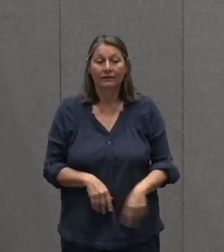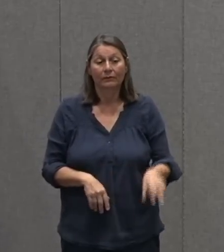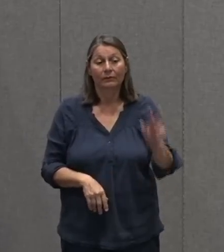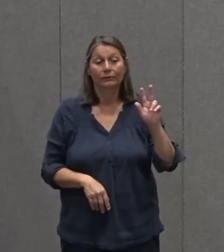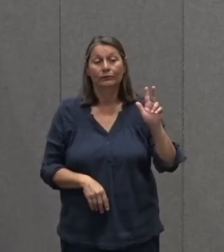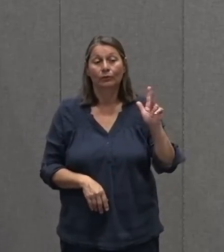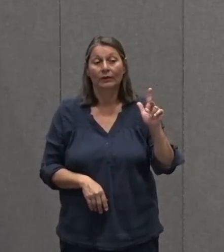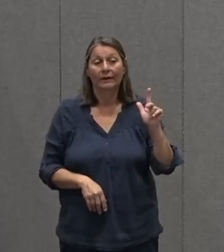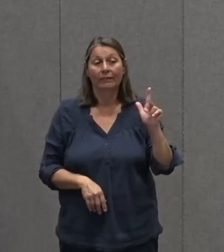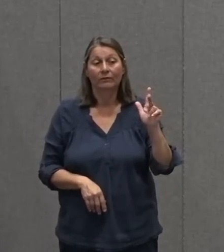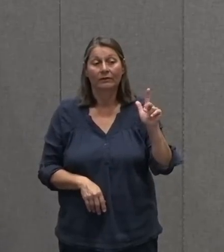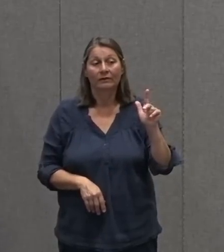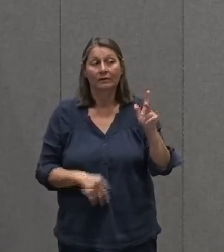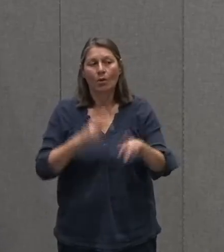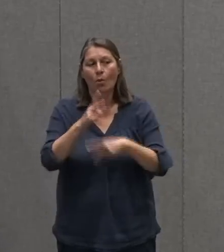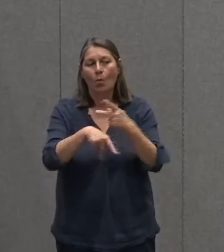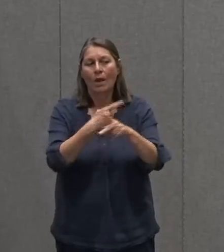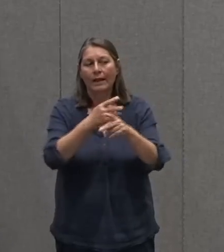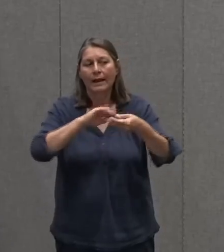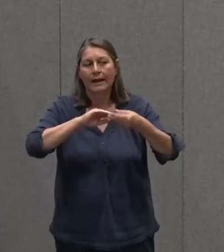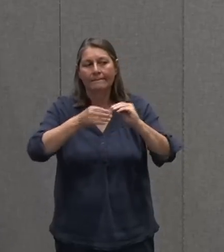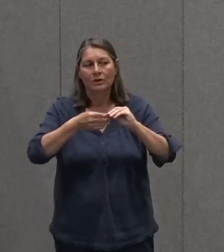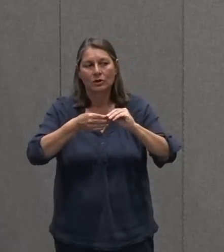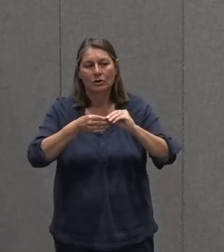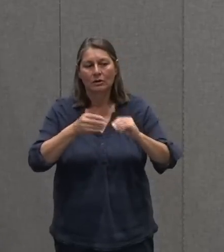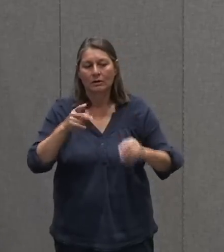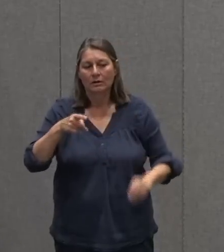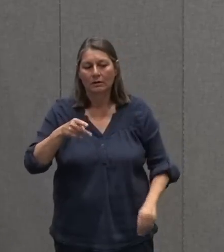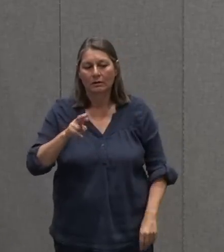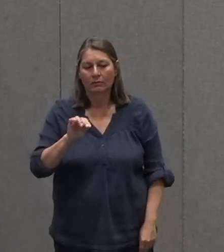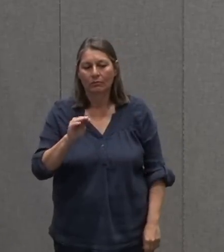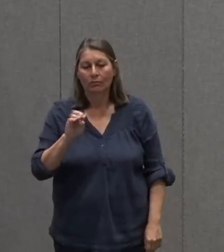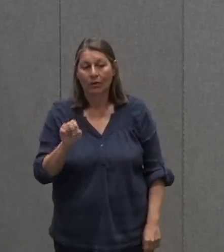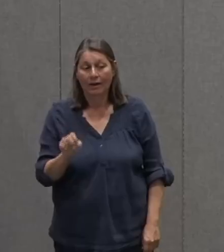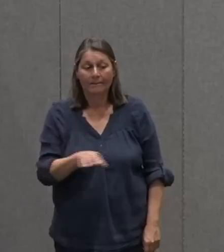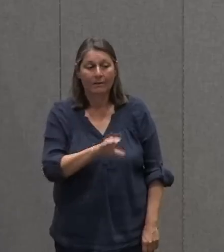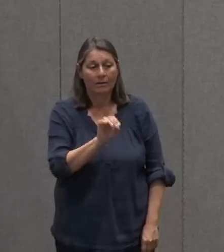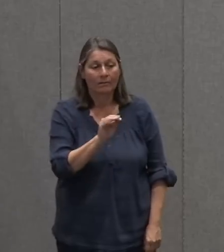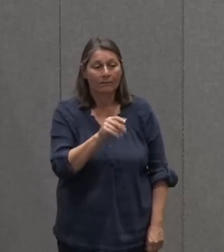can anybody guess what kind of number 23 is? Prime or composite? Got it.